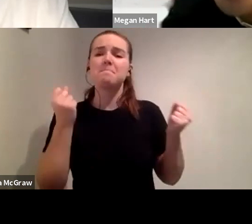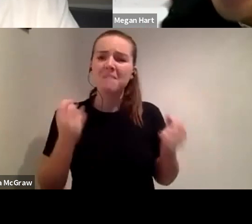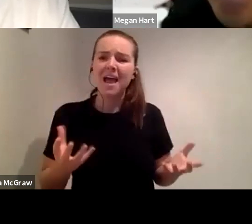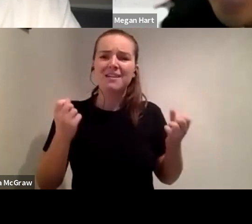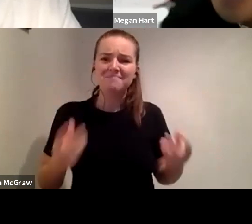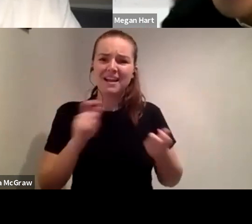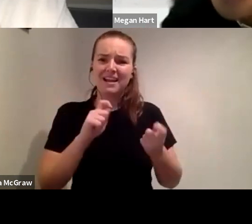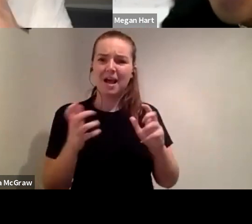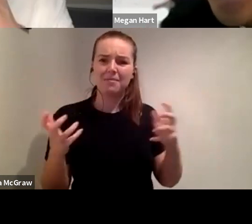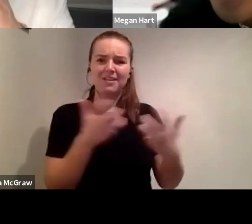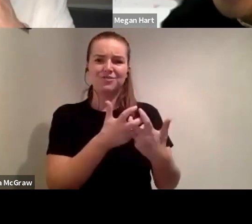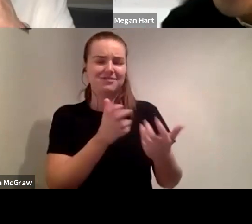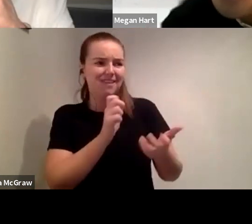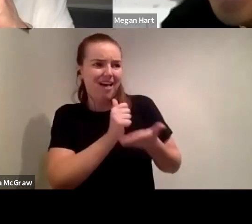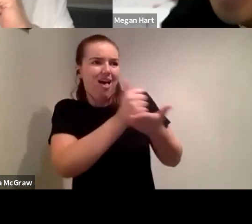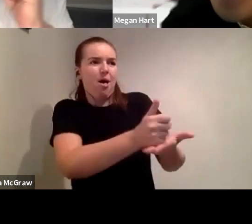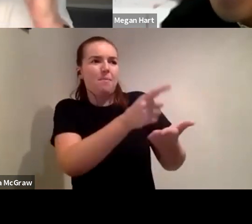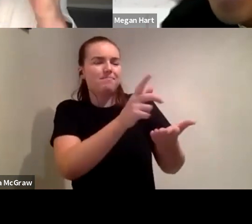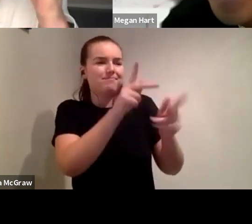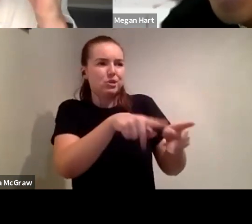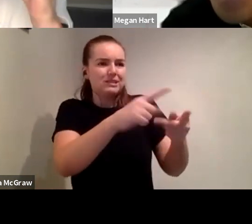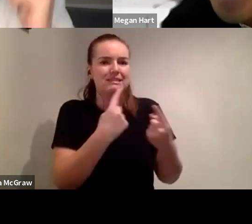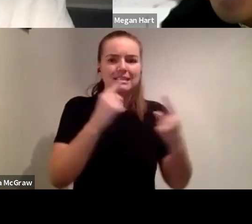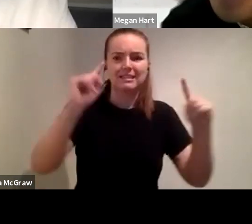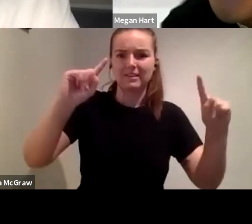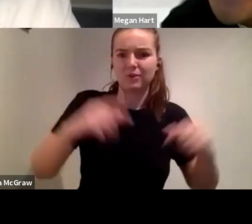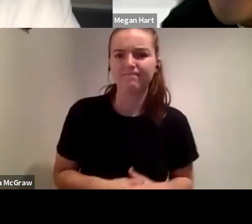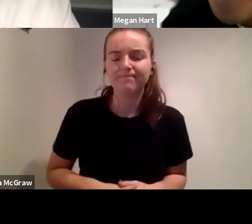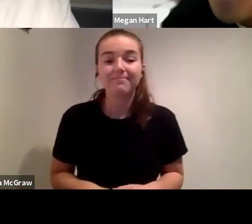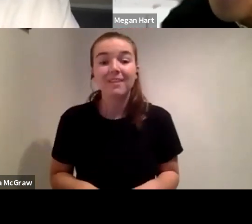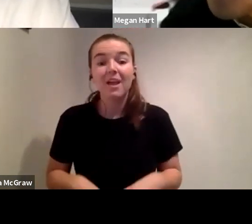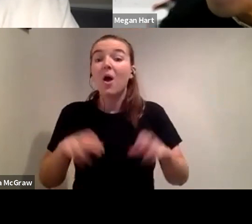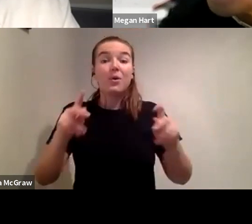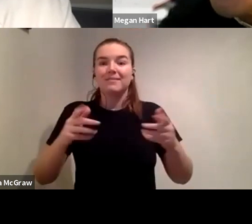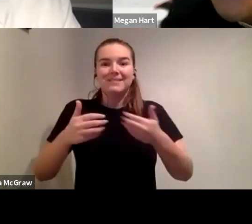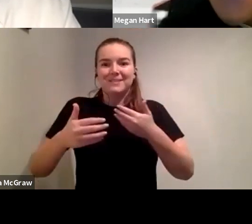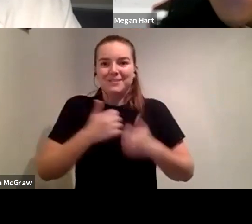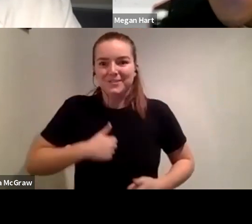No one is going to ask you to spend $1 million.